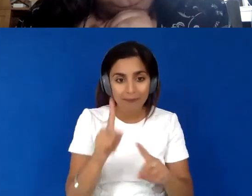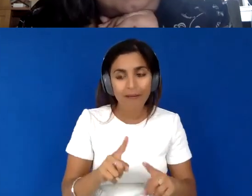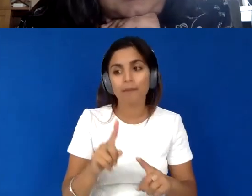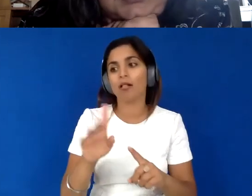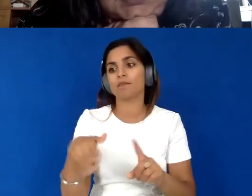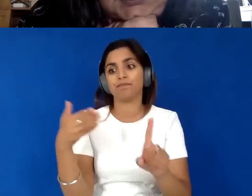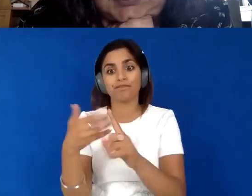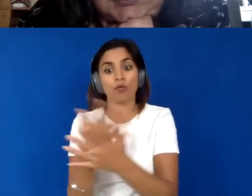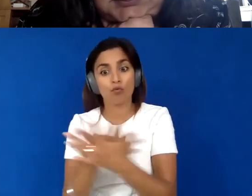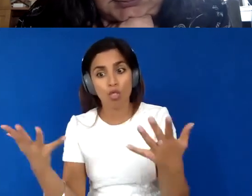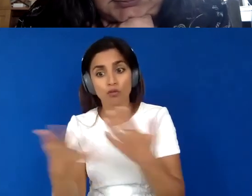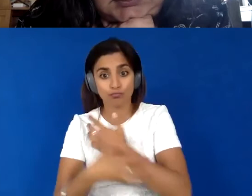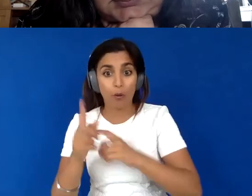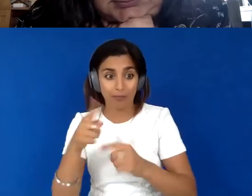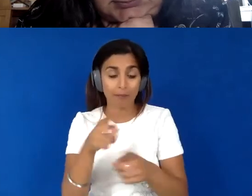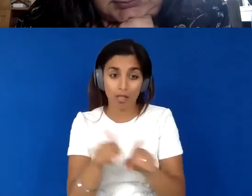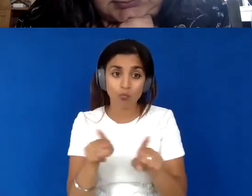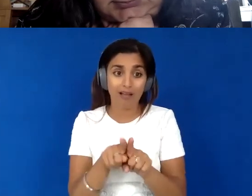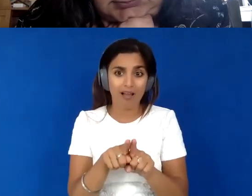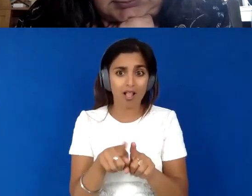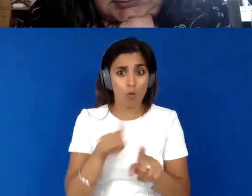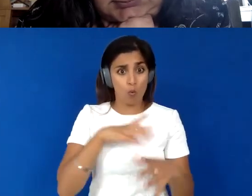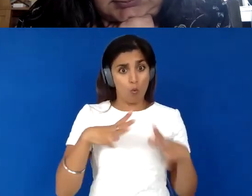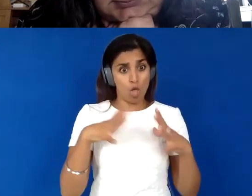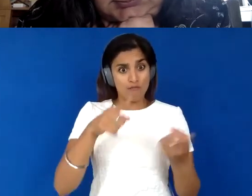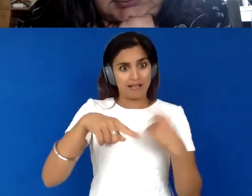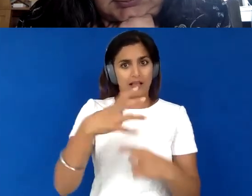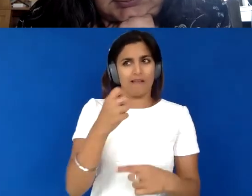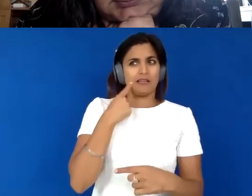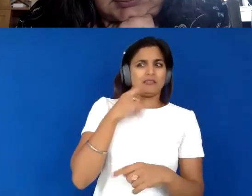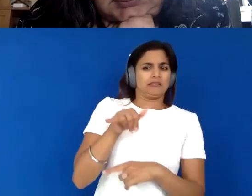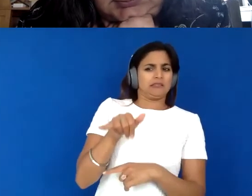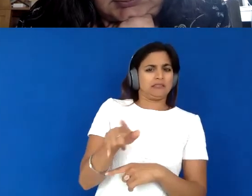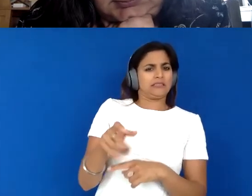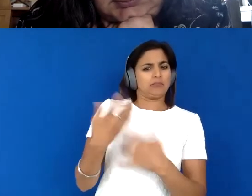reasonable doubts of mainstream medication so I think what I found and